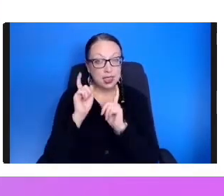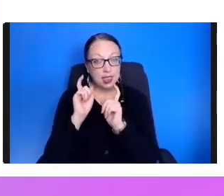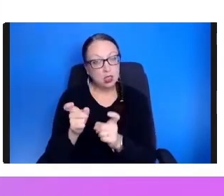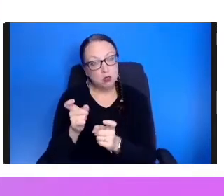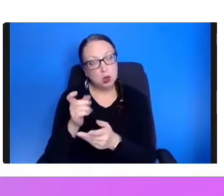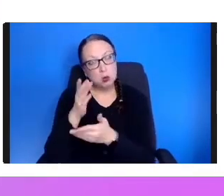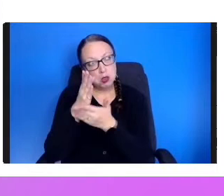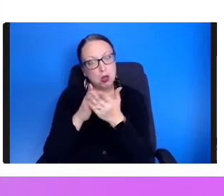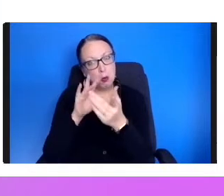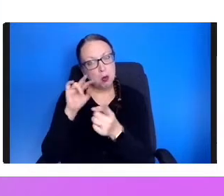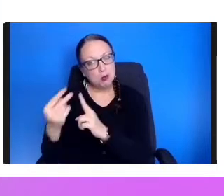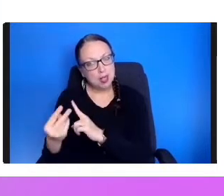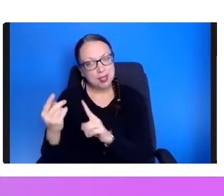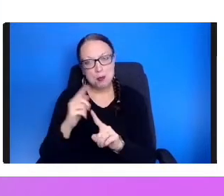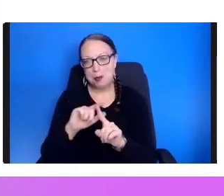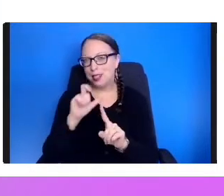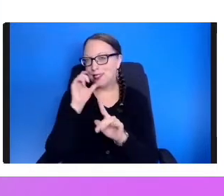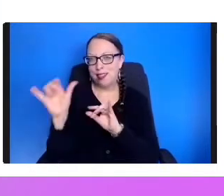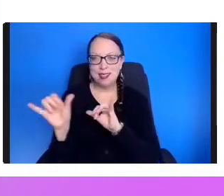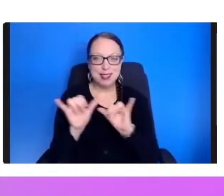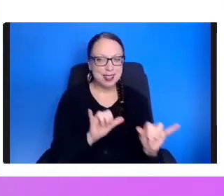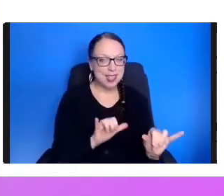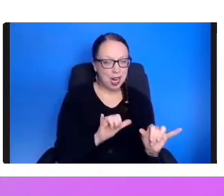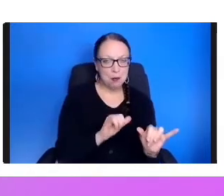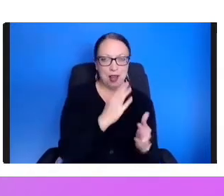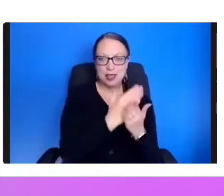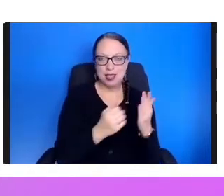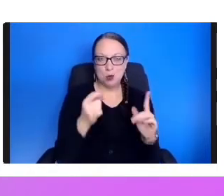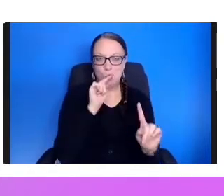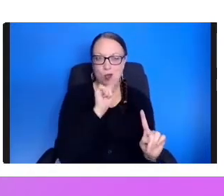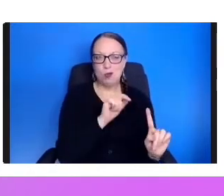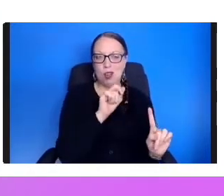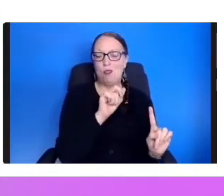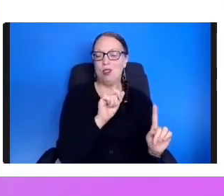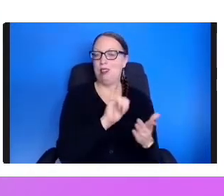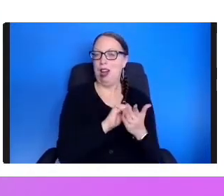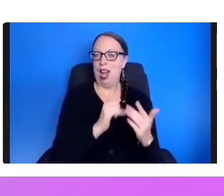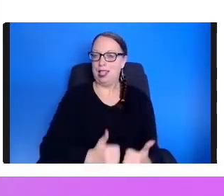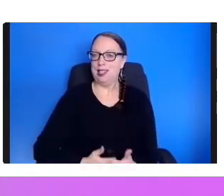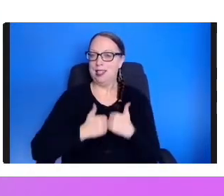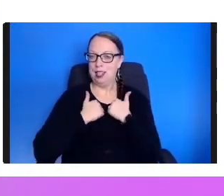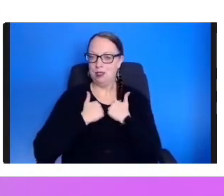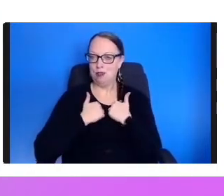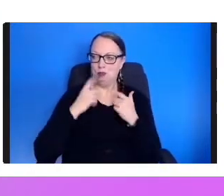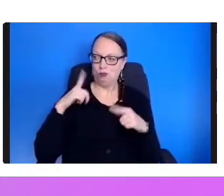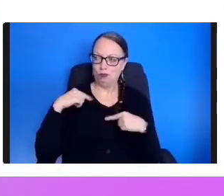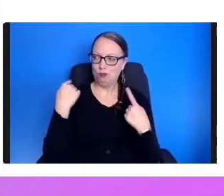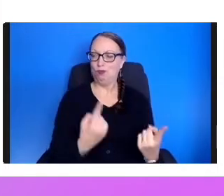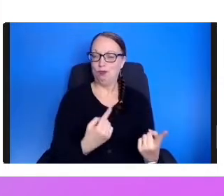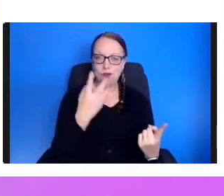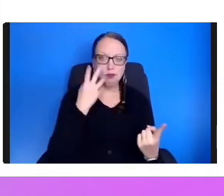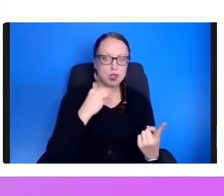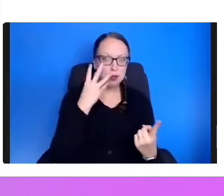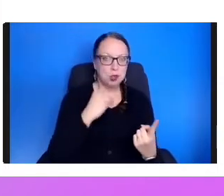but it's not gonna be the same perspective of someone who has a lifetime of experience thinking about workarounds.